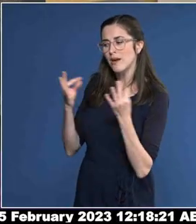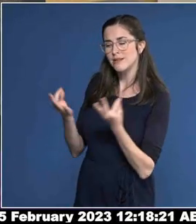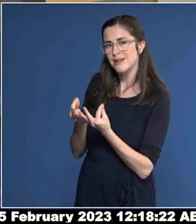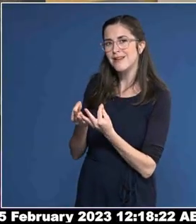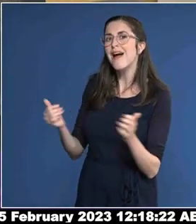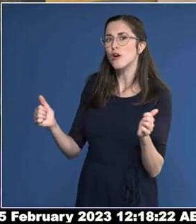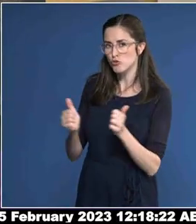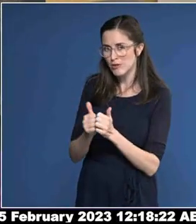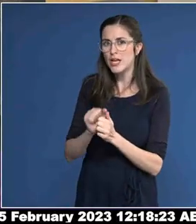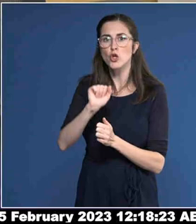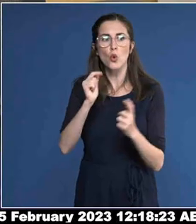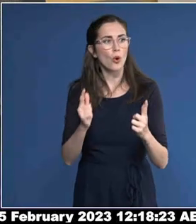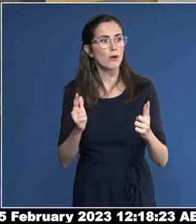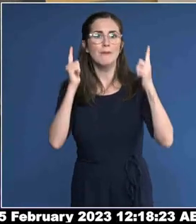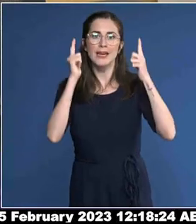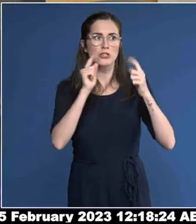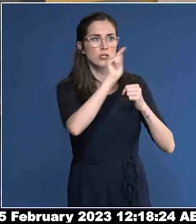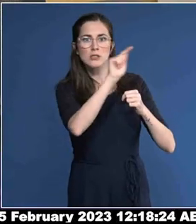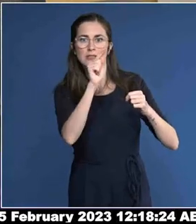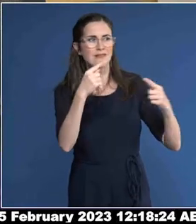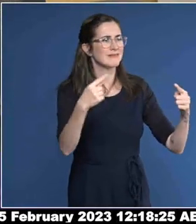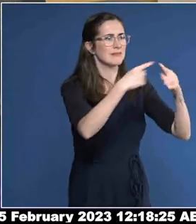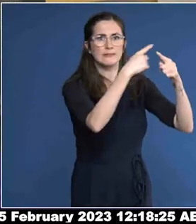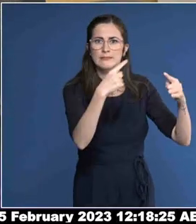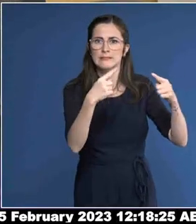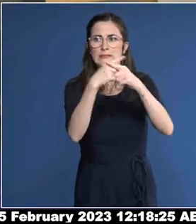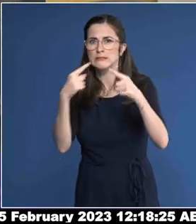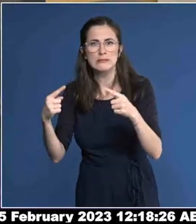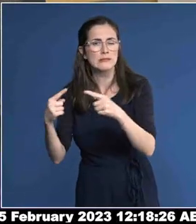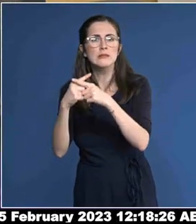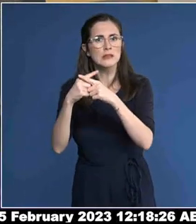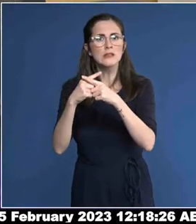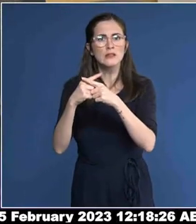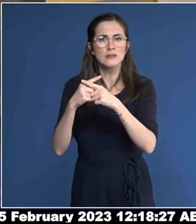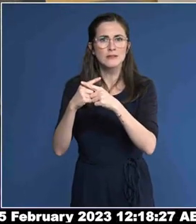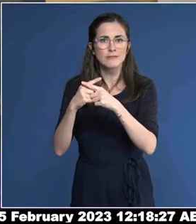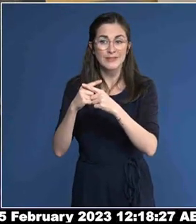To identify properly the relevant issues, the board conducted a series of investigations.